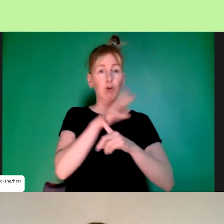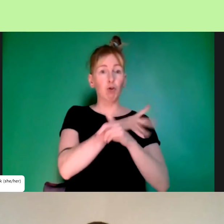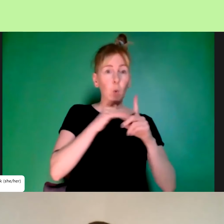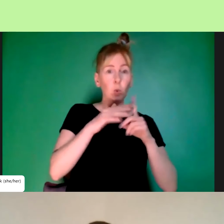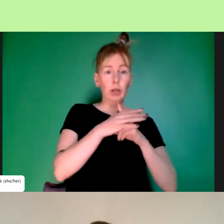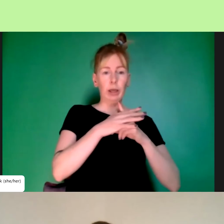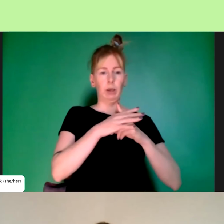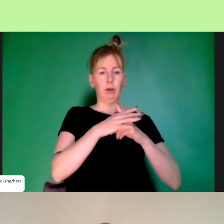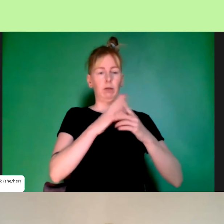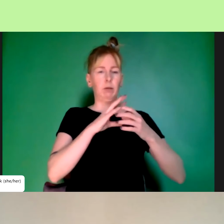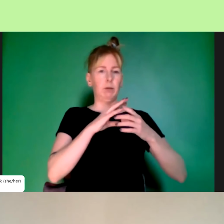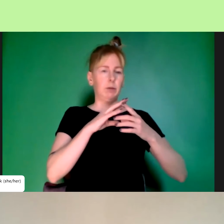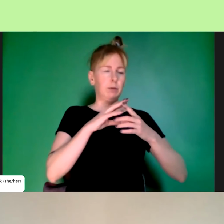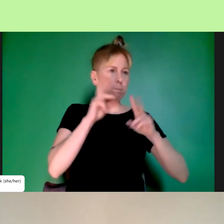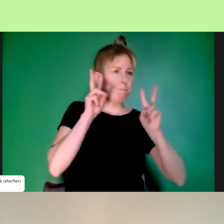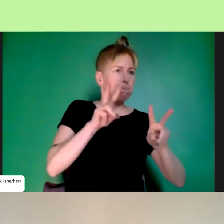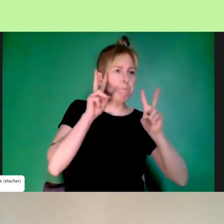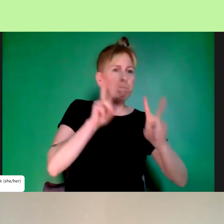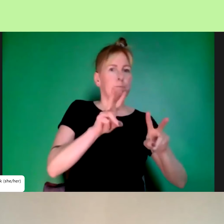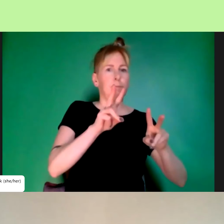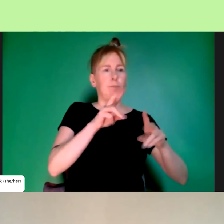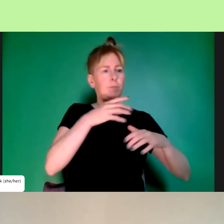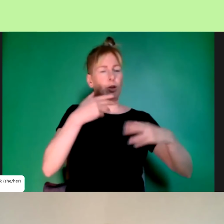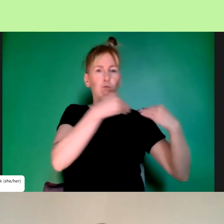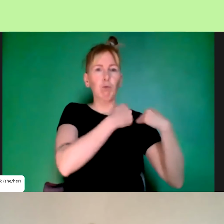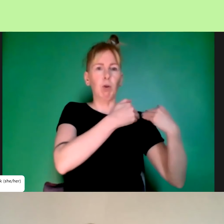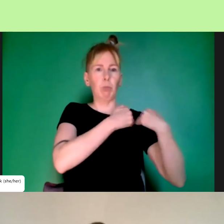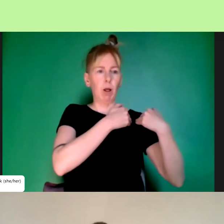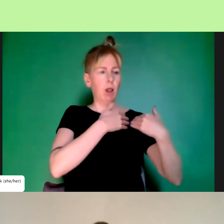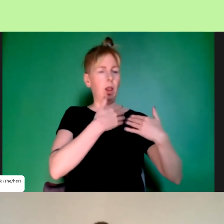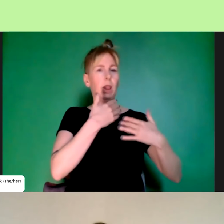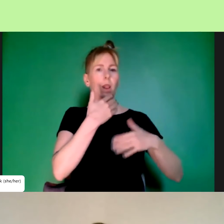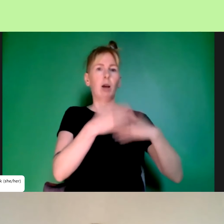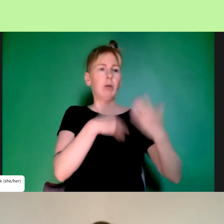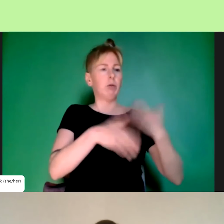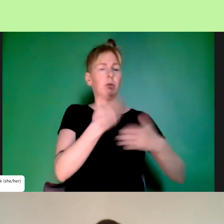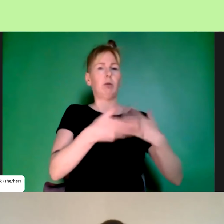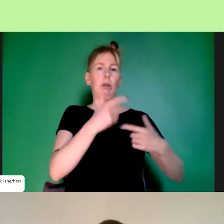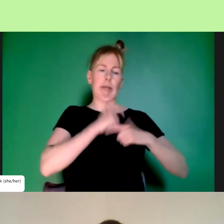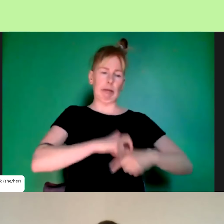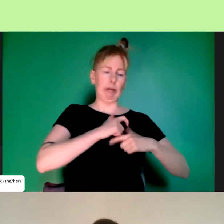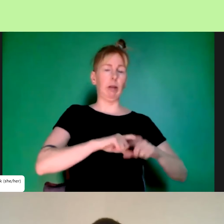citizen? And then somebody who wants to think in maybe quite abstract and rarefied